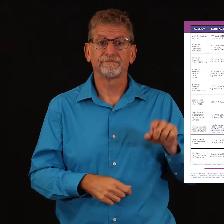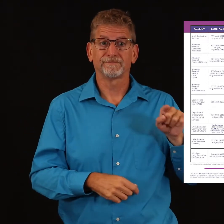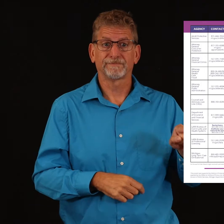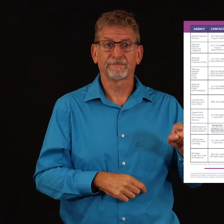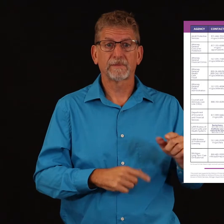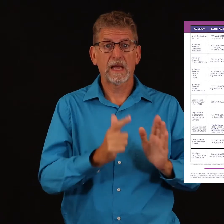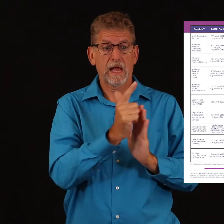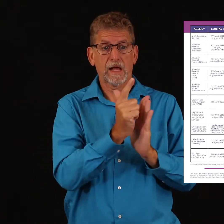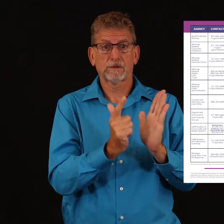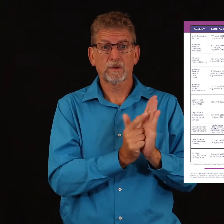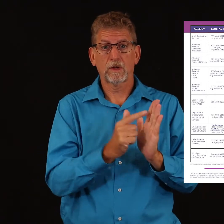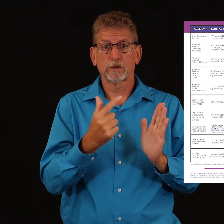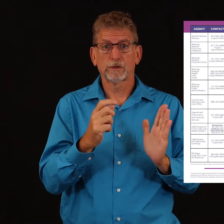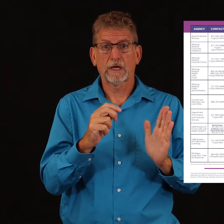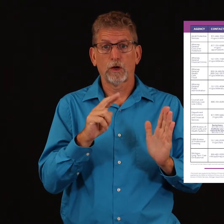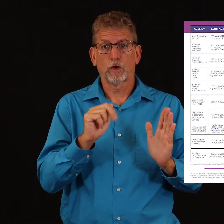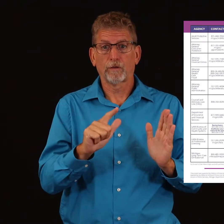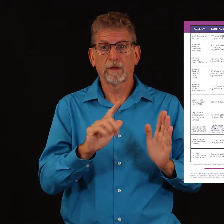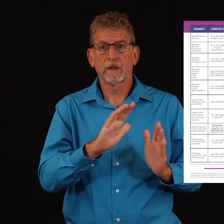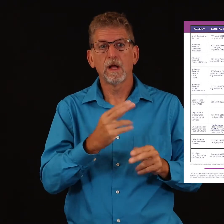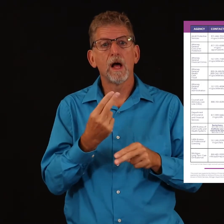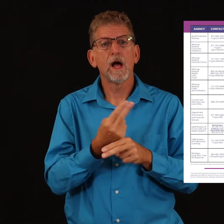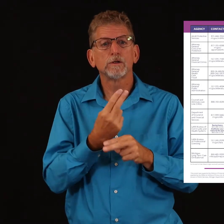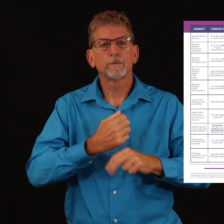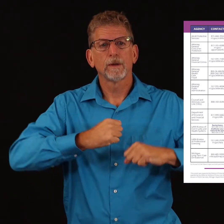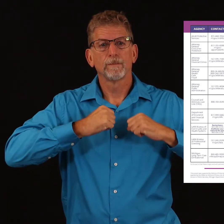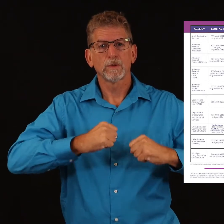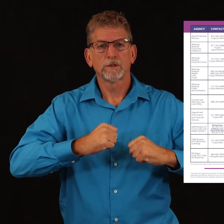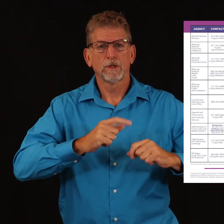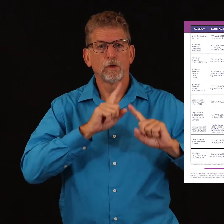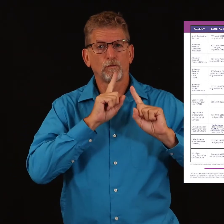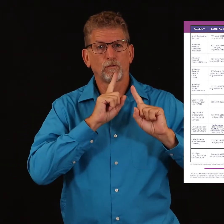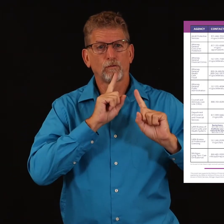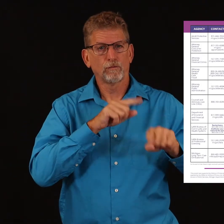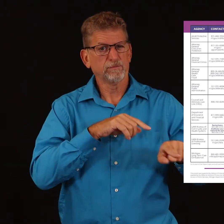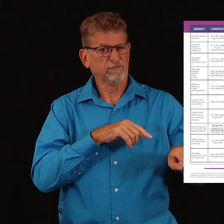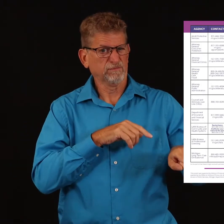Attorney General Consumer Protection